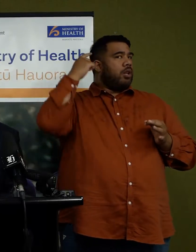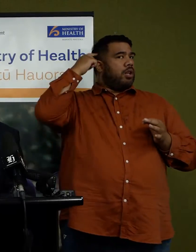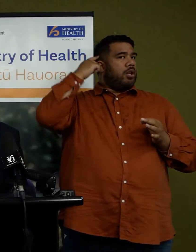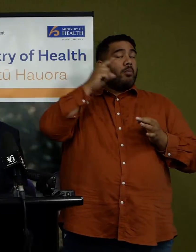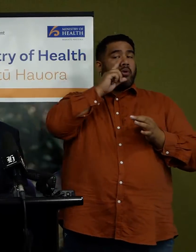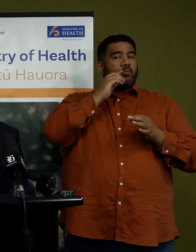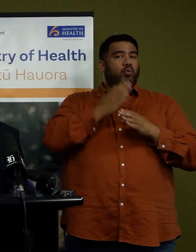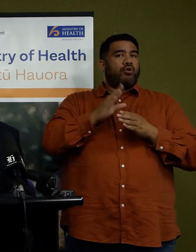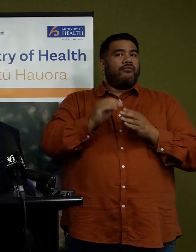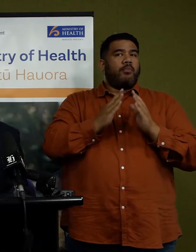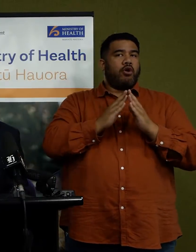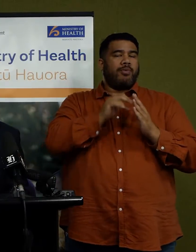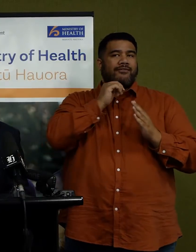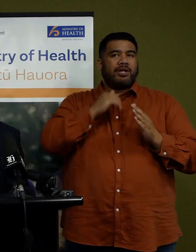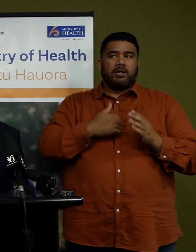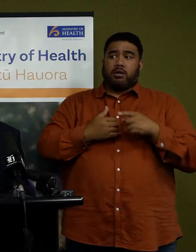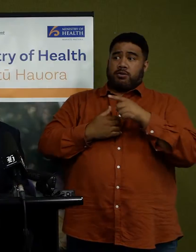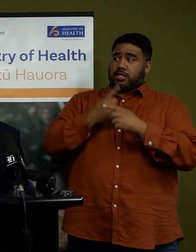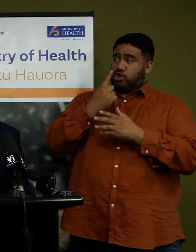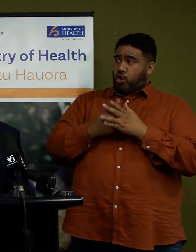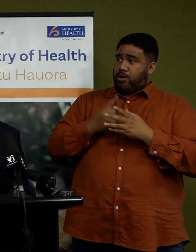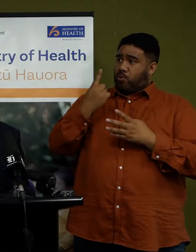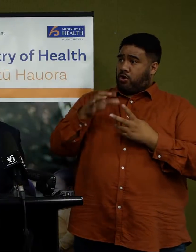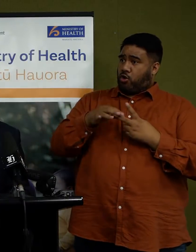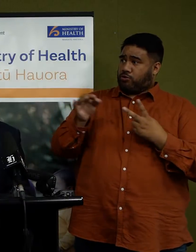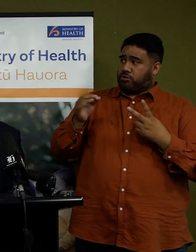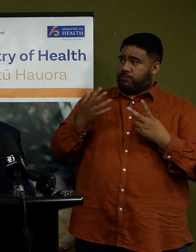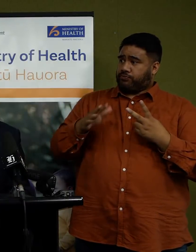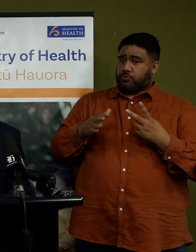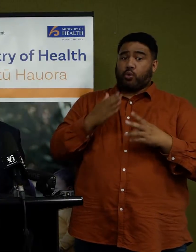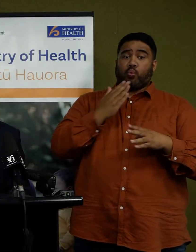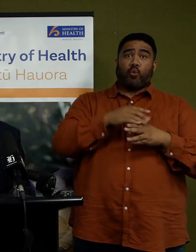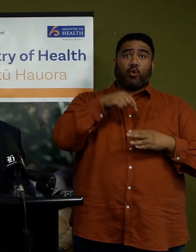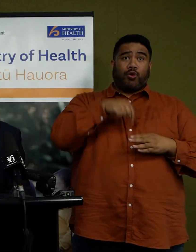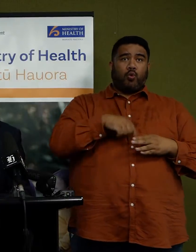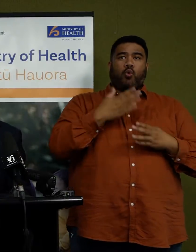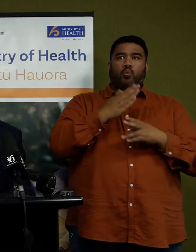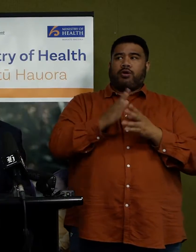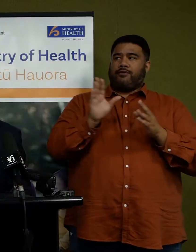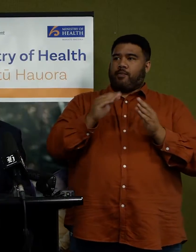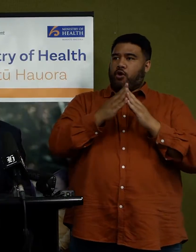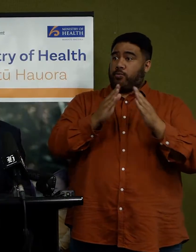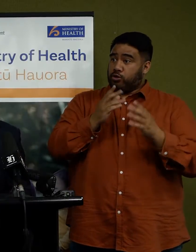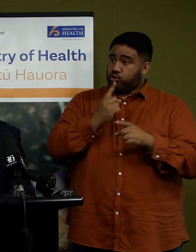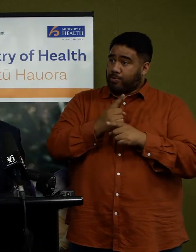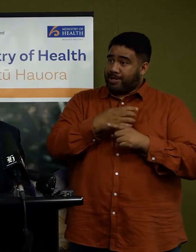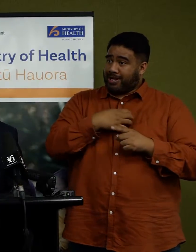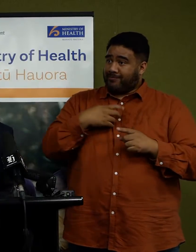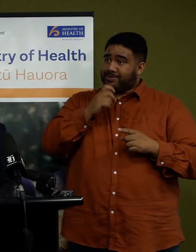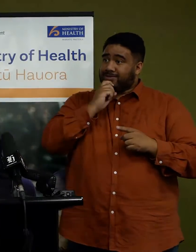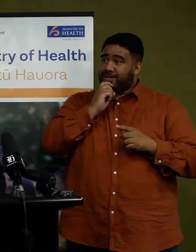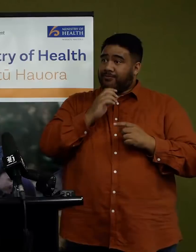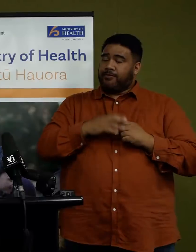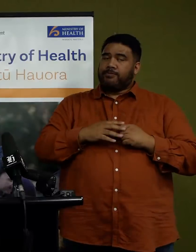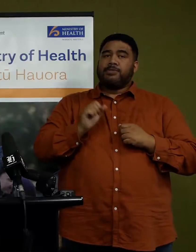Is that the only option that we have? Or are there other options other than working from home? For government staff or for? For government staff.